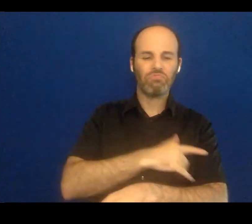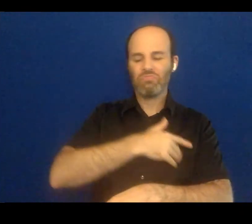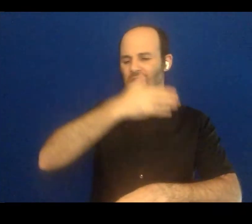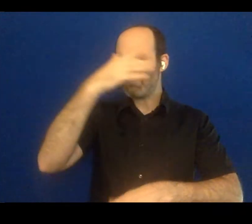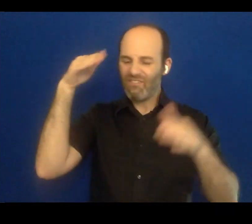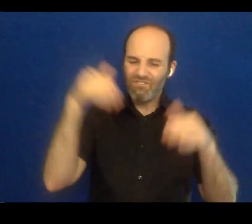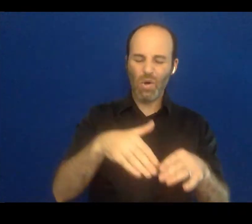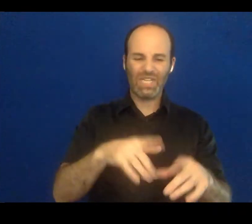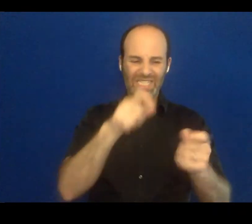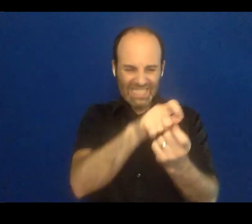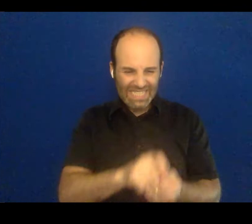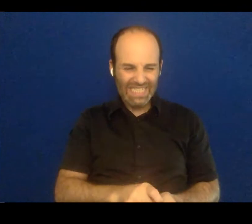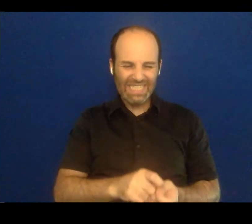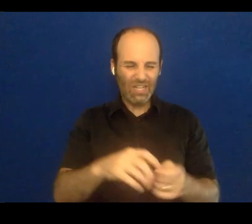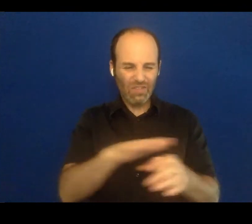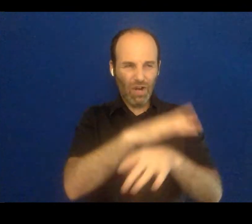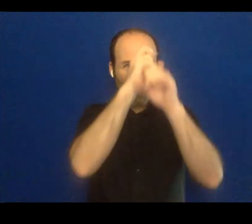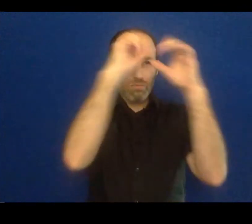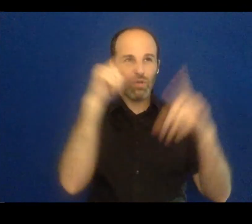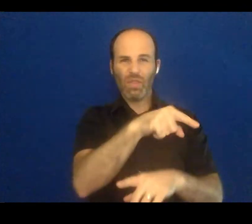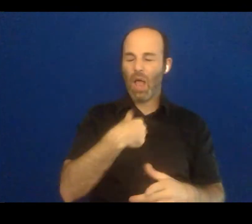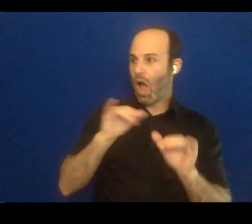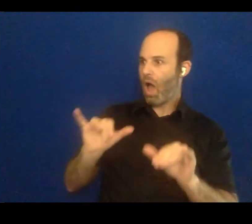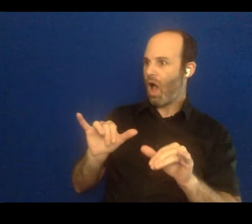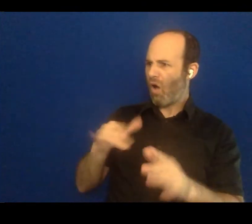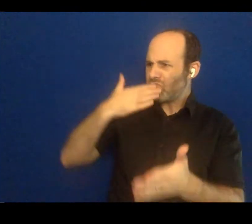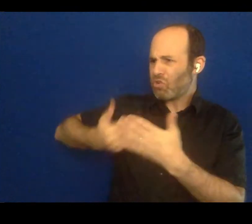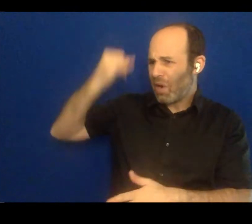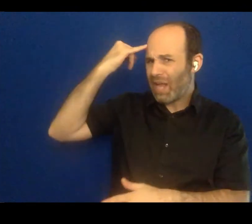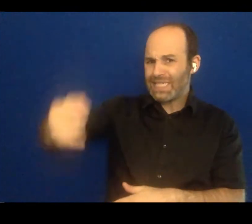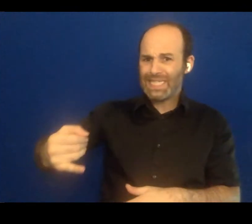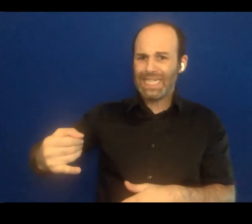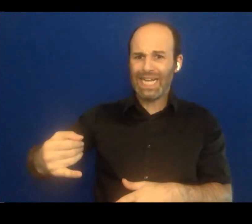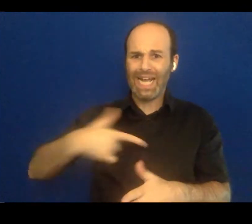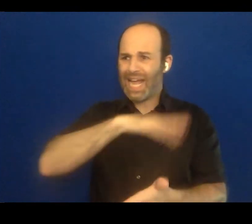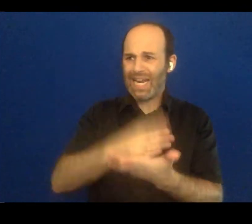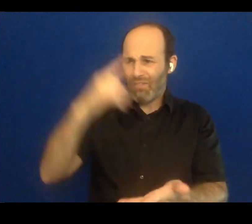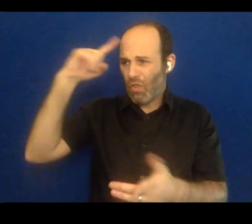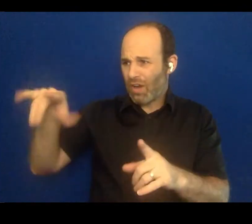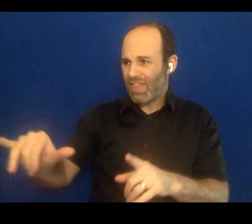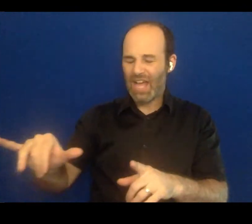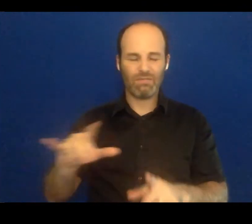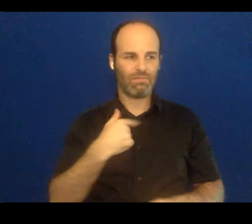JUST THE REACTION. OH, WOW, SUCH A GOOD IDEA. I DIDN'T THINK OF THAT. IT WAS SURPRISING.